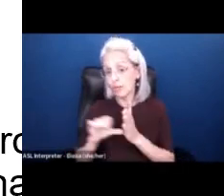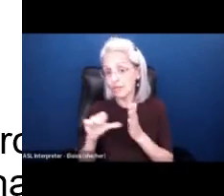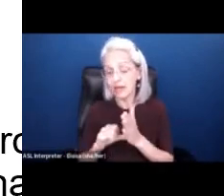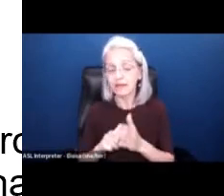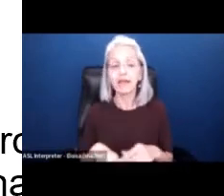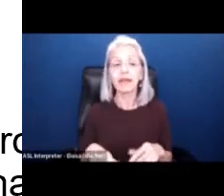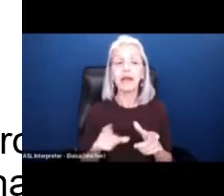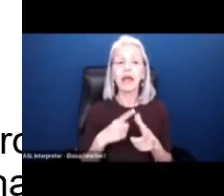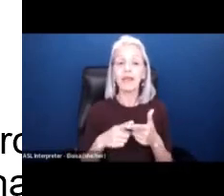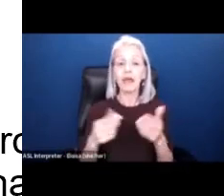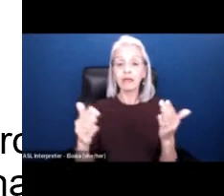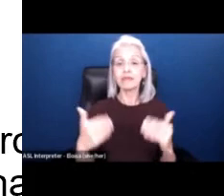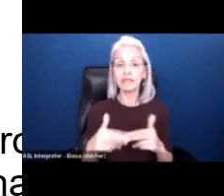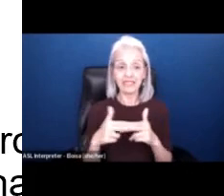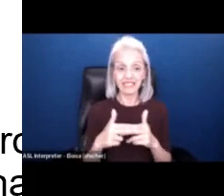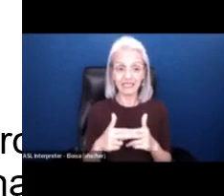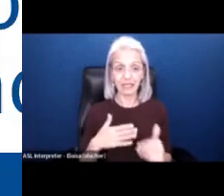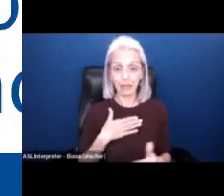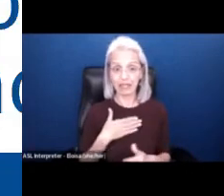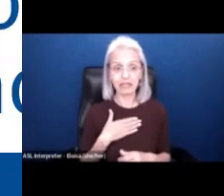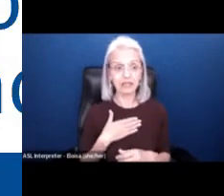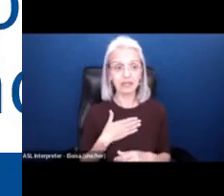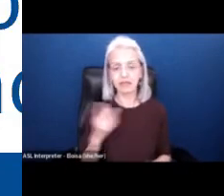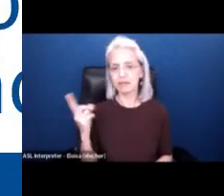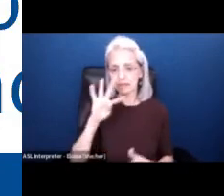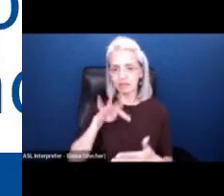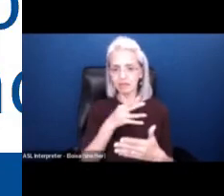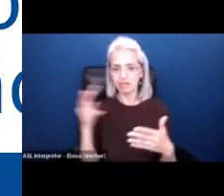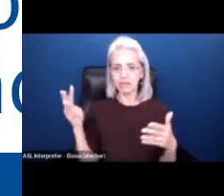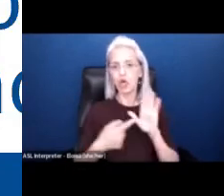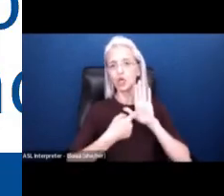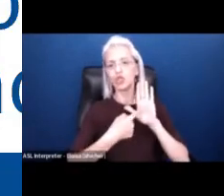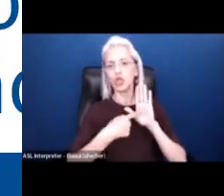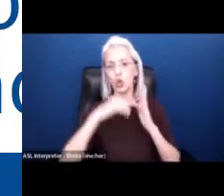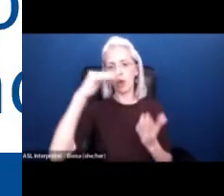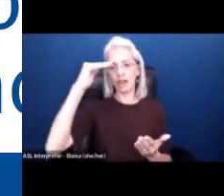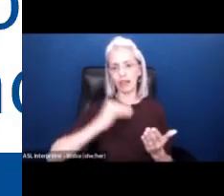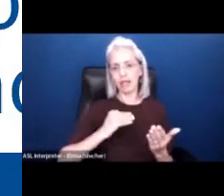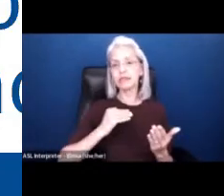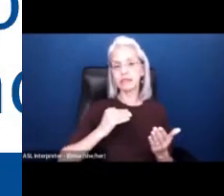subsequent slide. Next slide please. We provide a list of, of